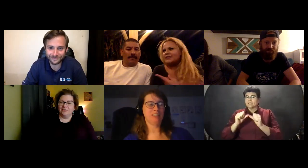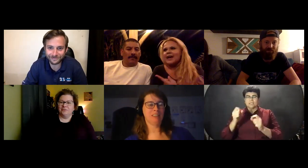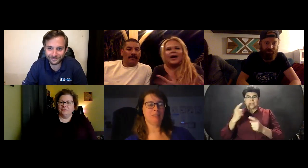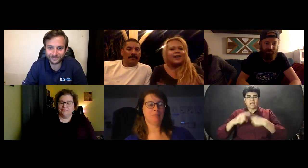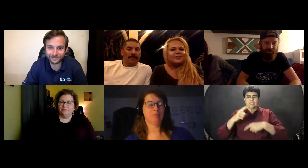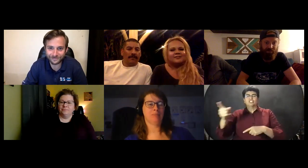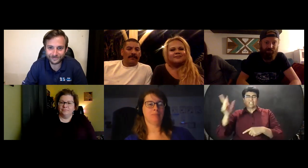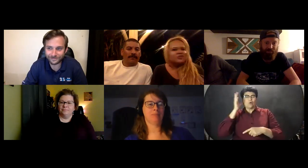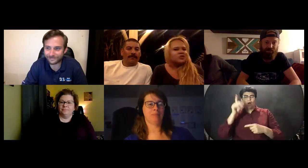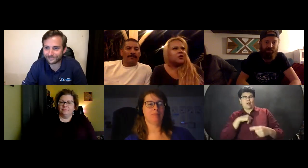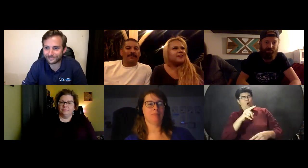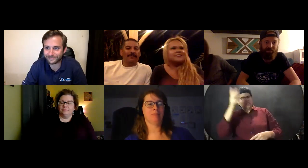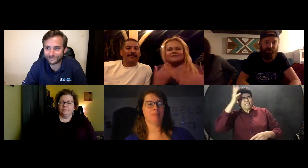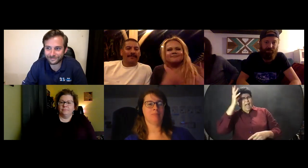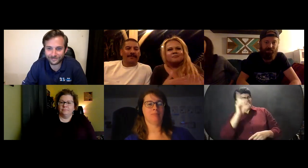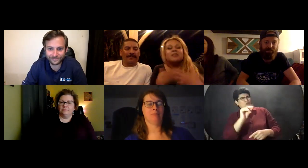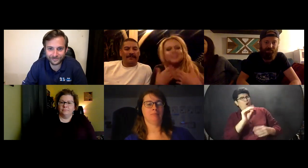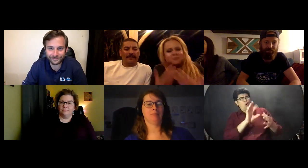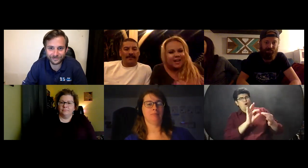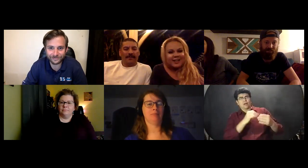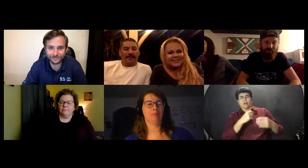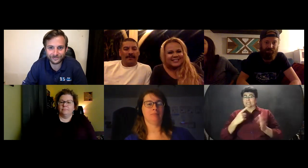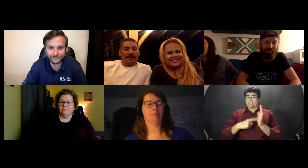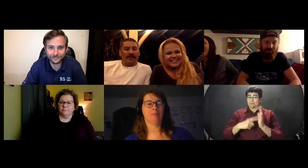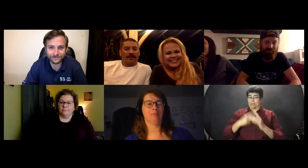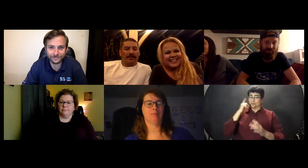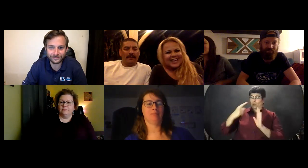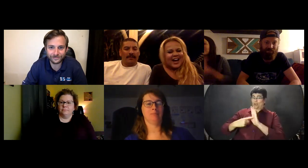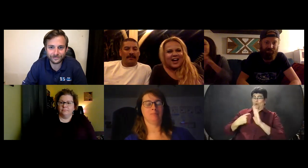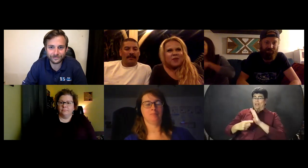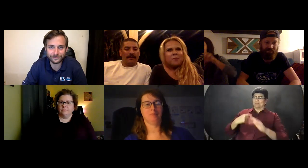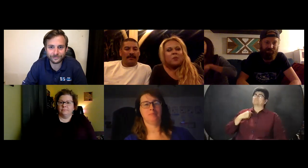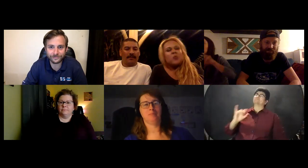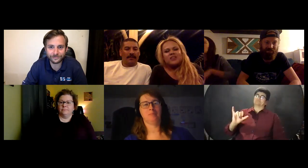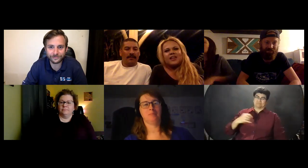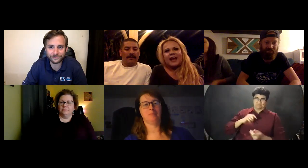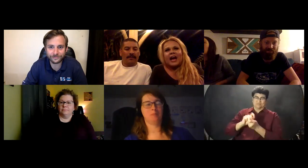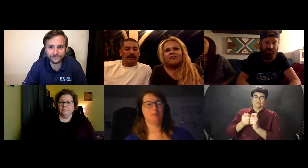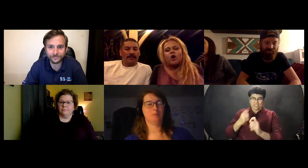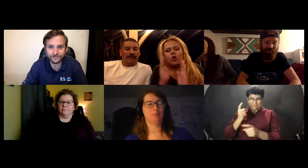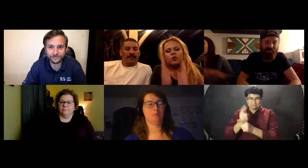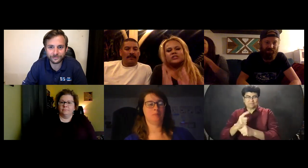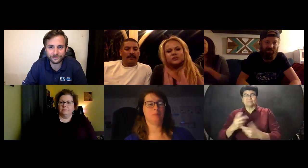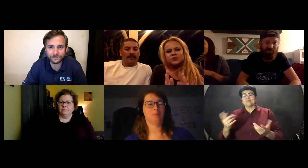dad she'll correct me sometimes